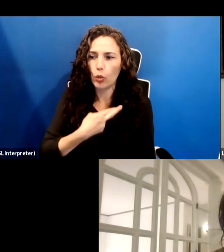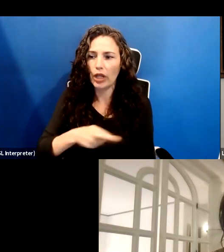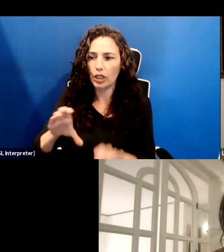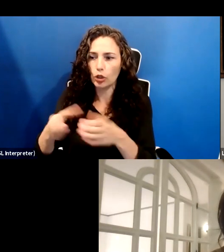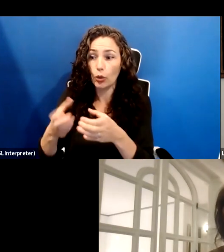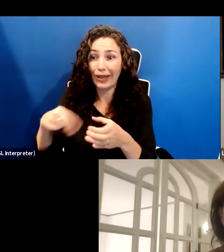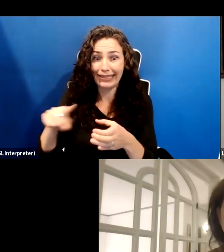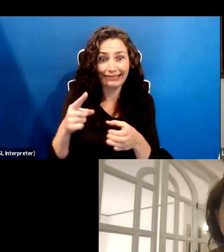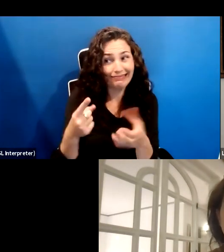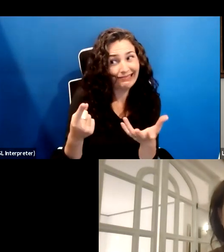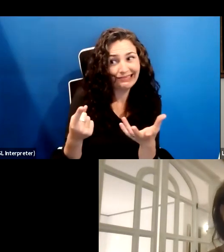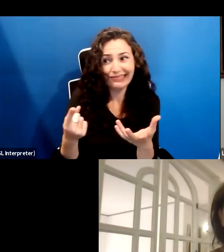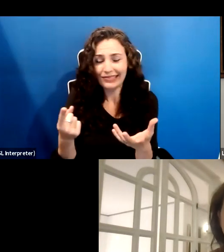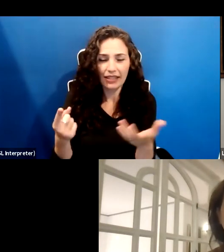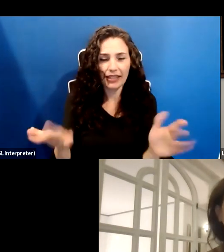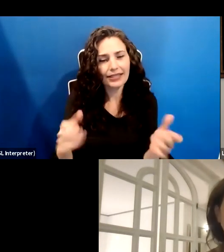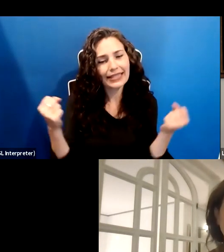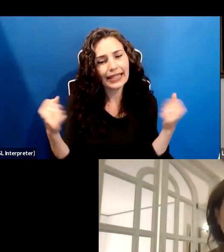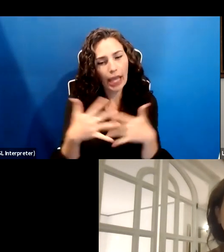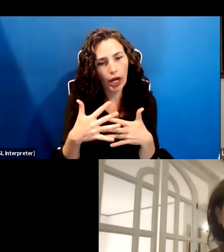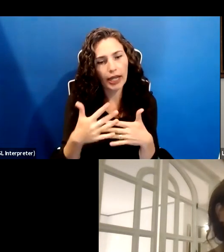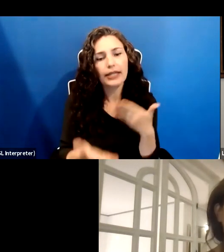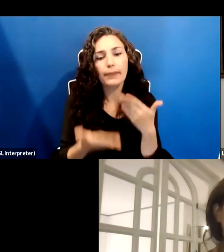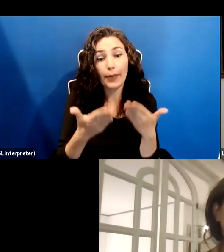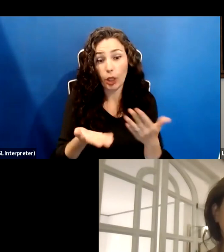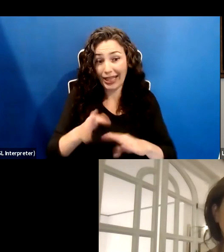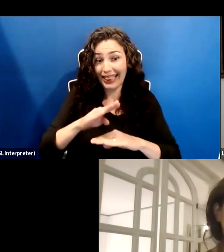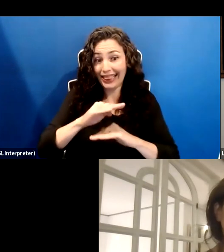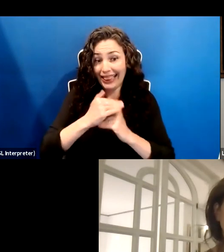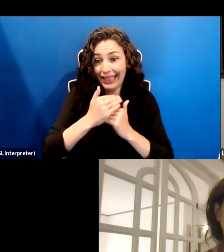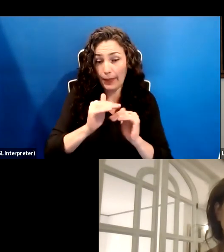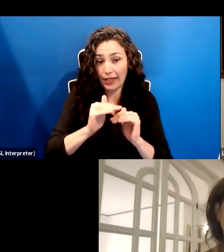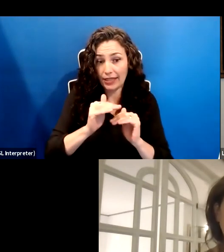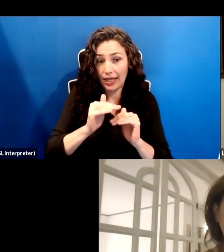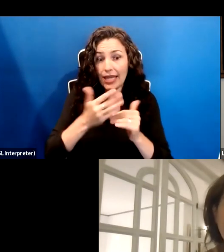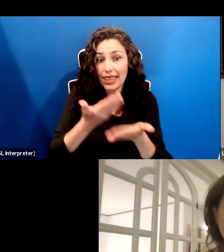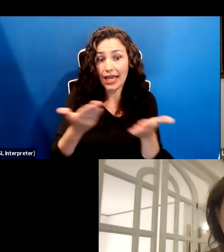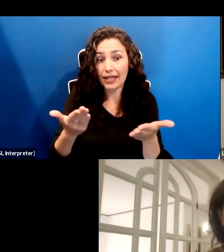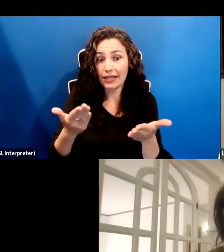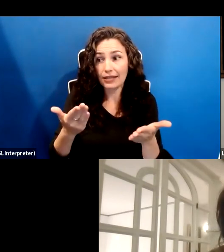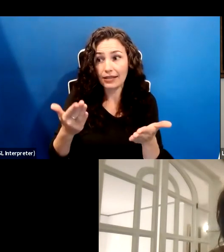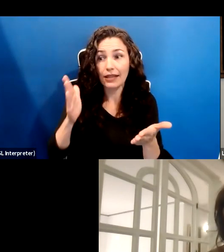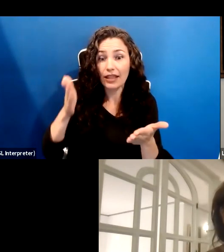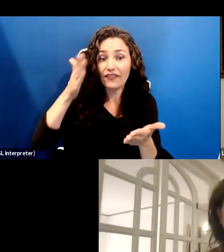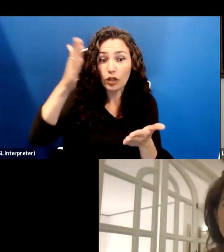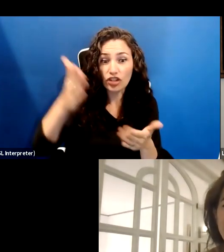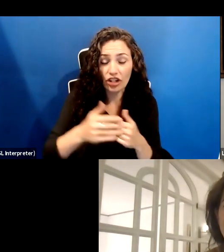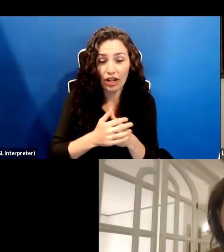what you're able to do in life and in the future, if you get caught up in one of these